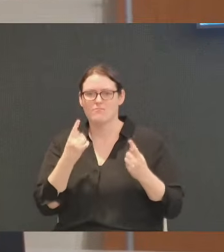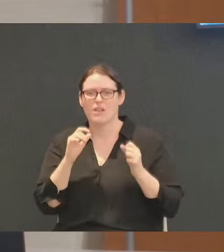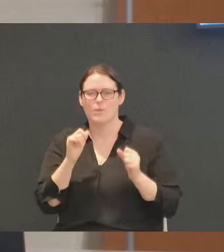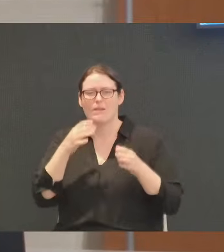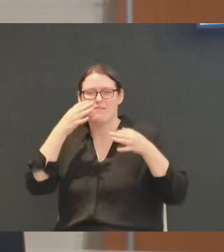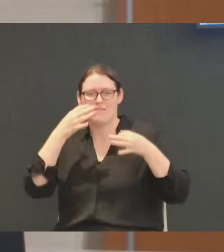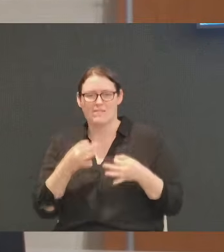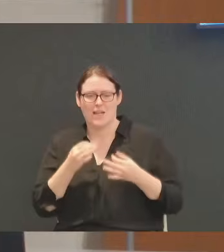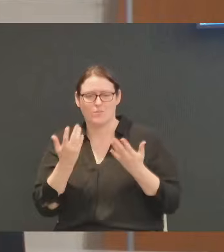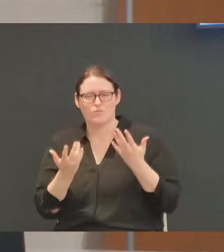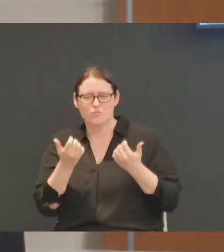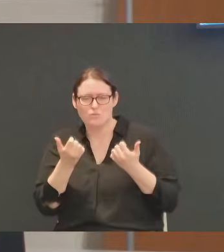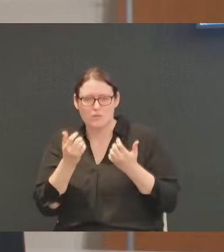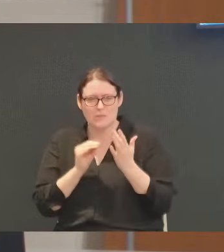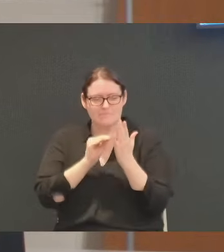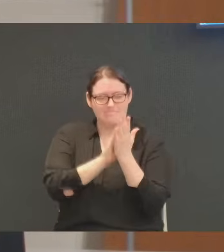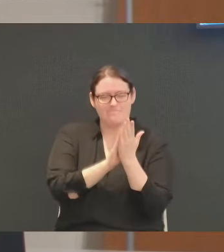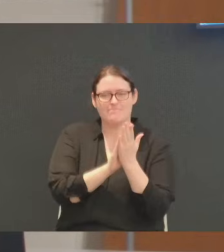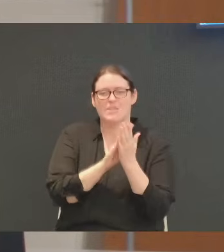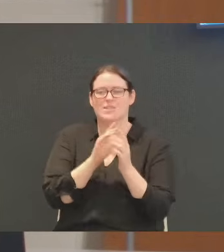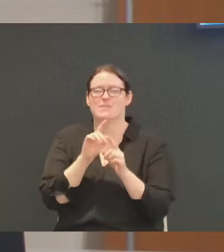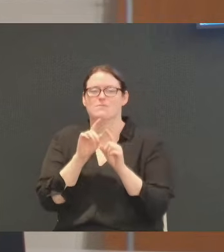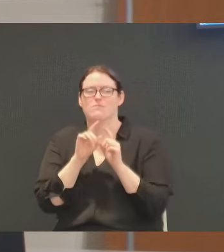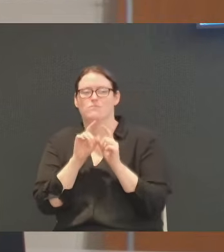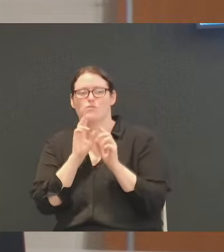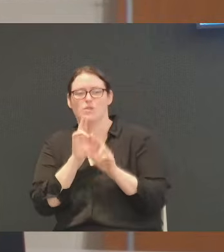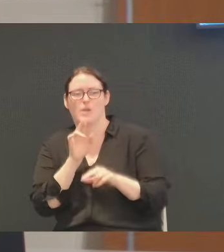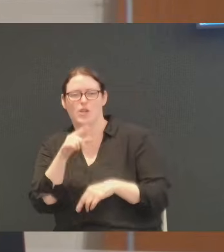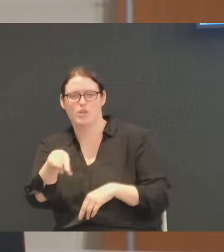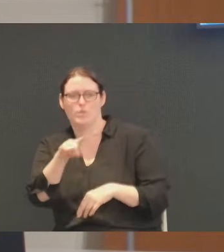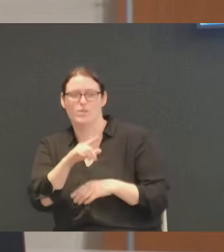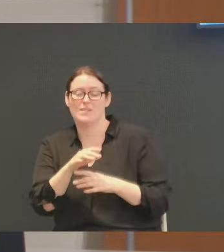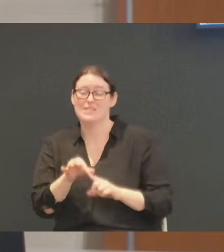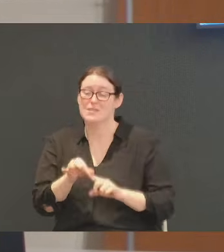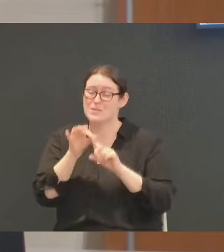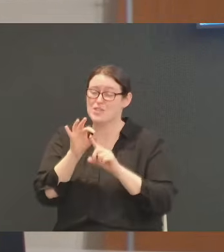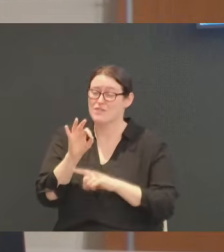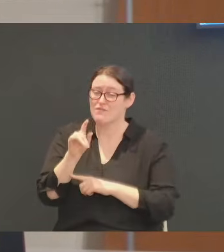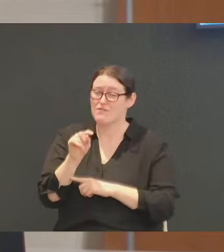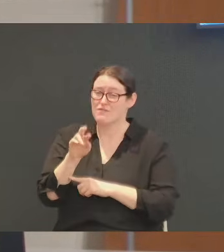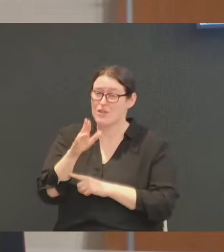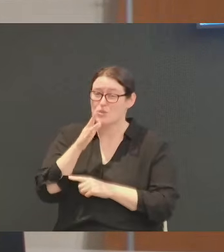that you've pointed out, particularly the foster parents who have come and shared the stories um,